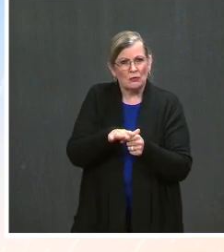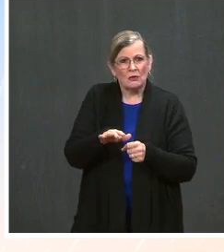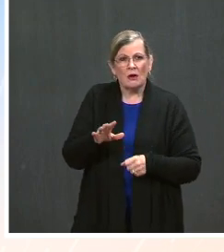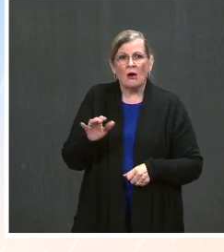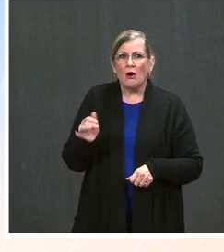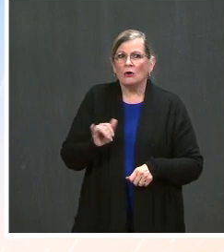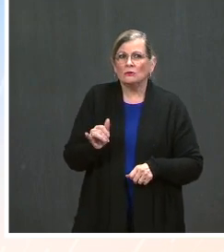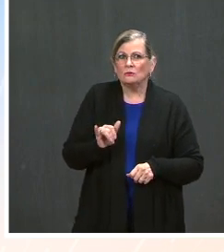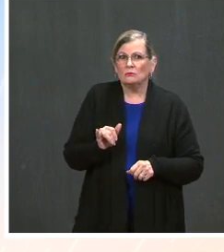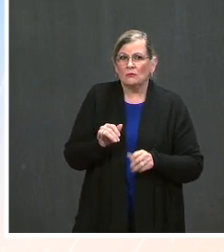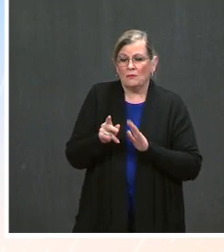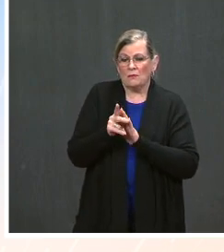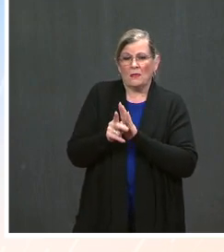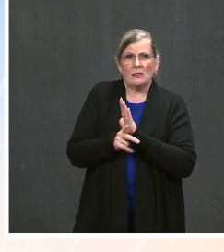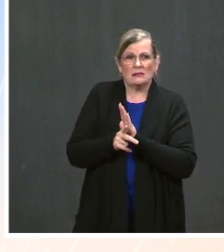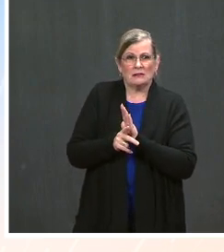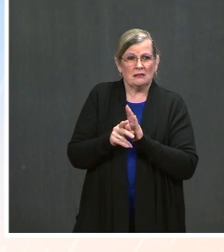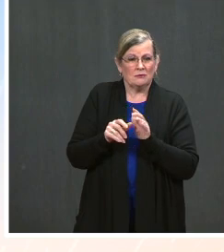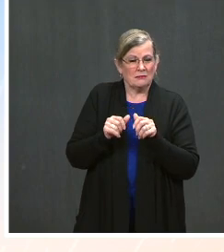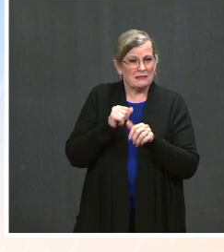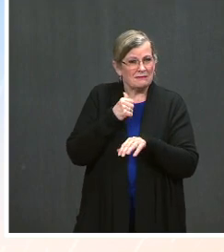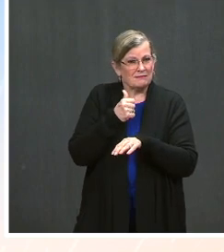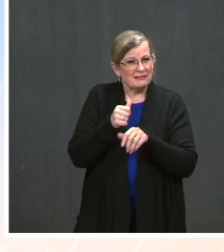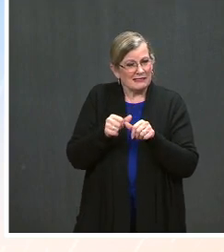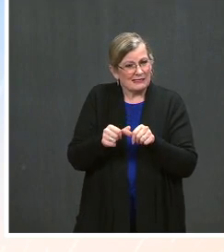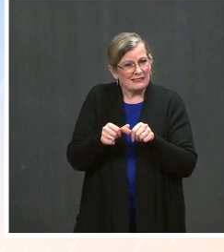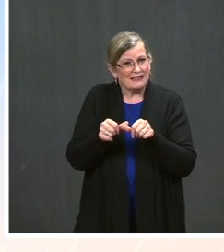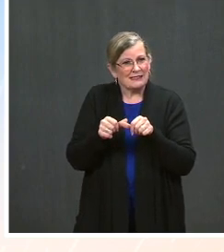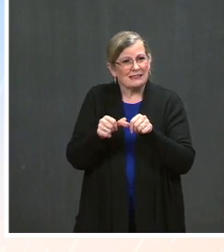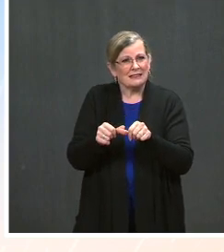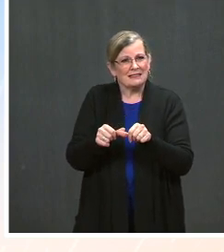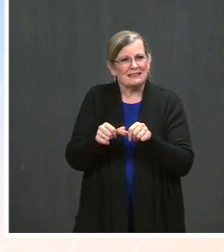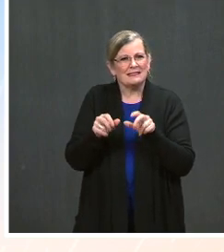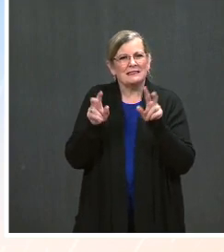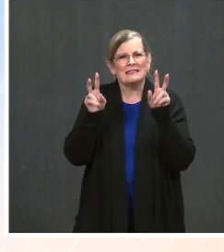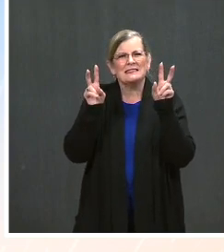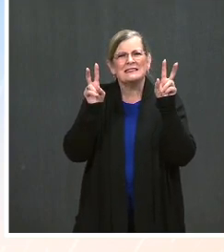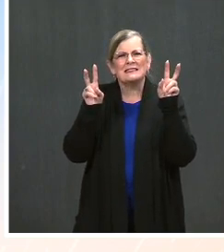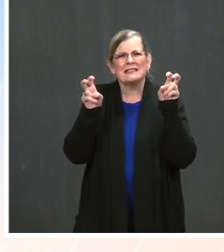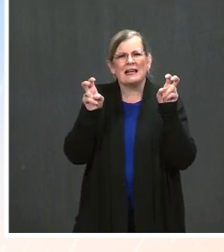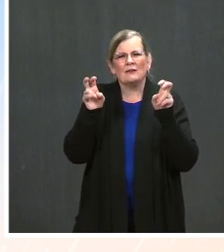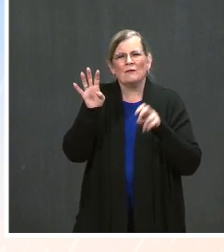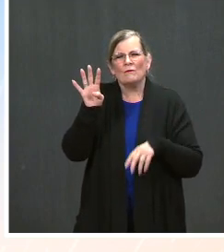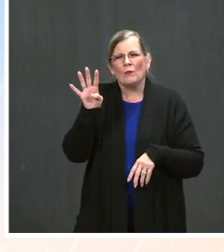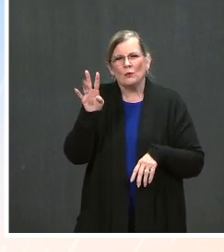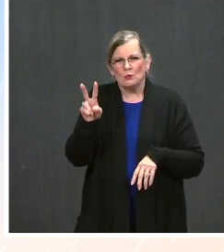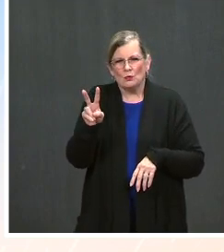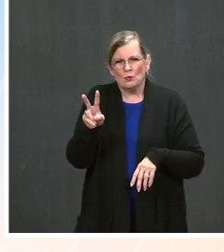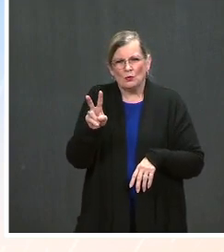in terms of implementing Title 42 authority and that the vast majority of adults are turned away.